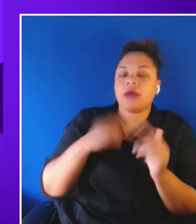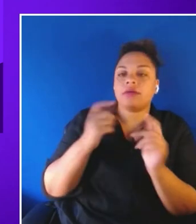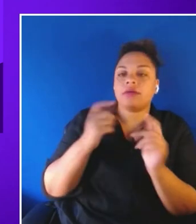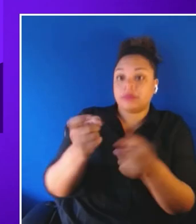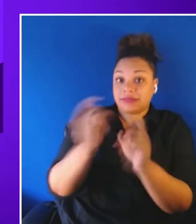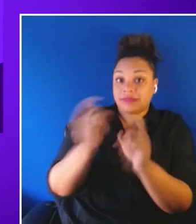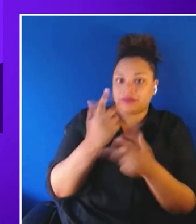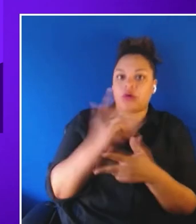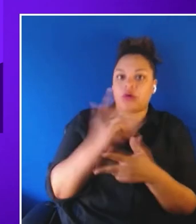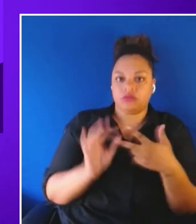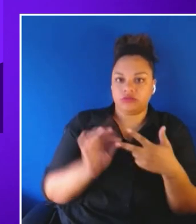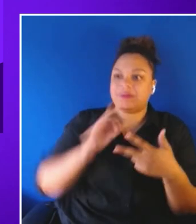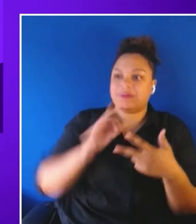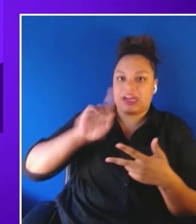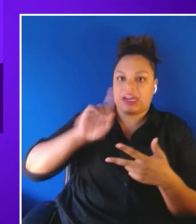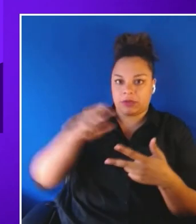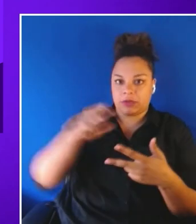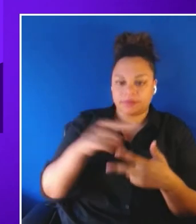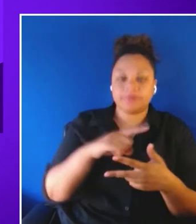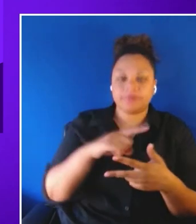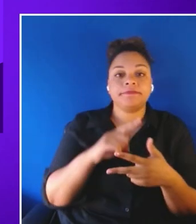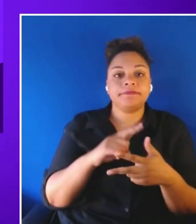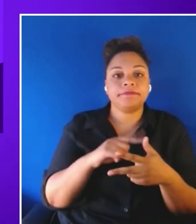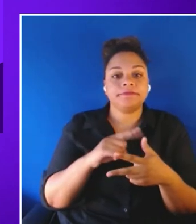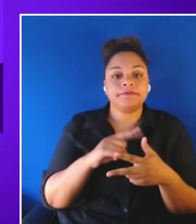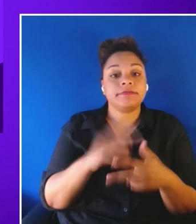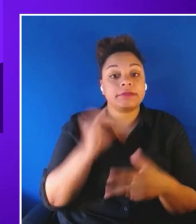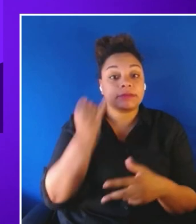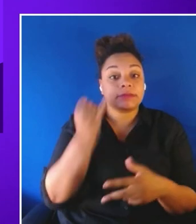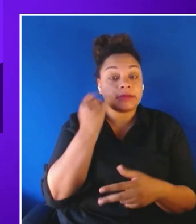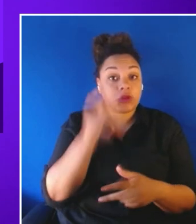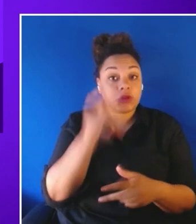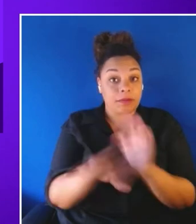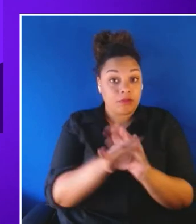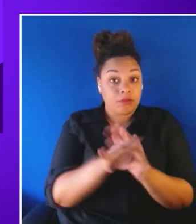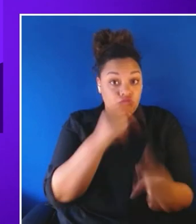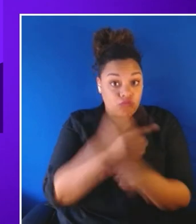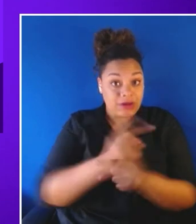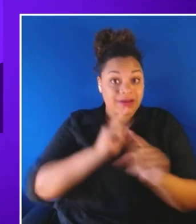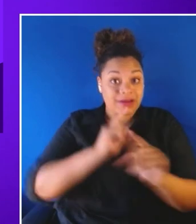approach for selecting the correct answer the trainee used voice input for the selection,